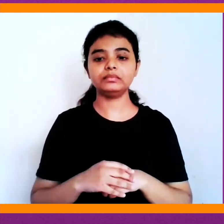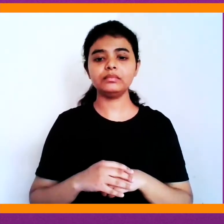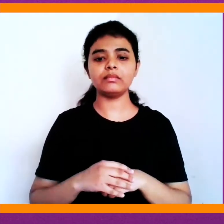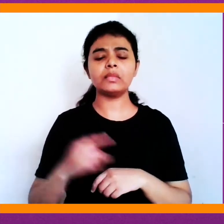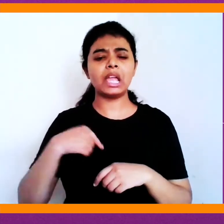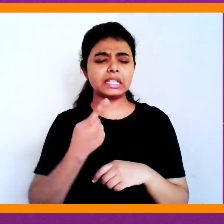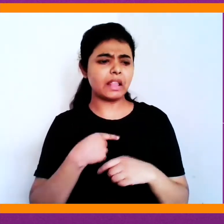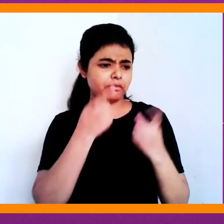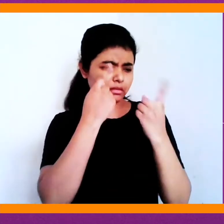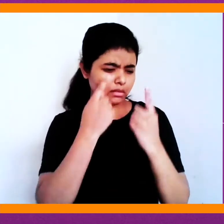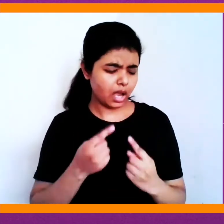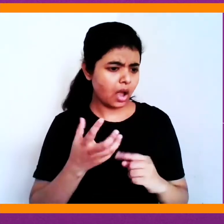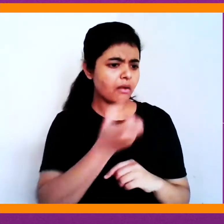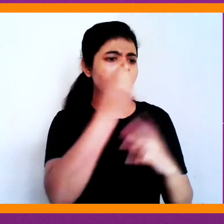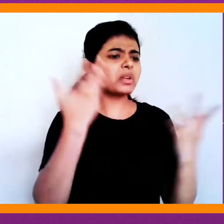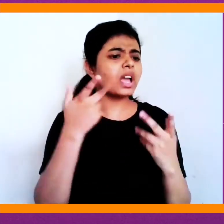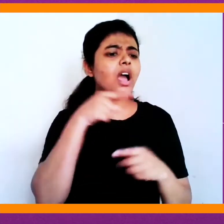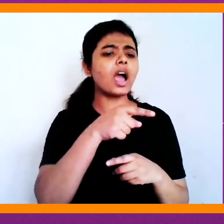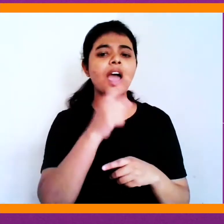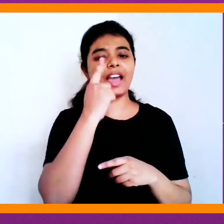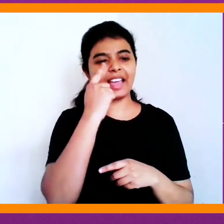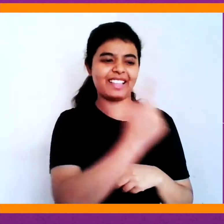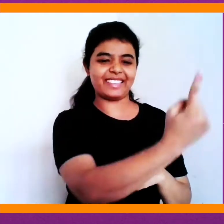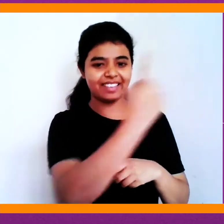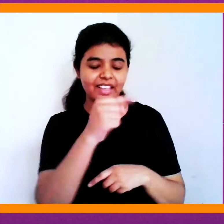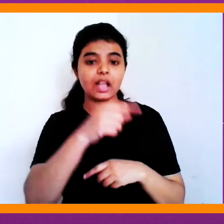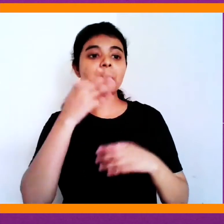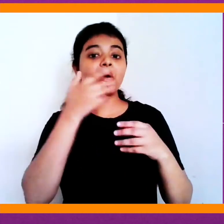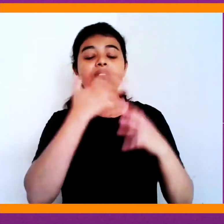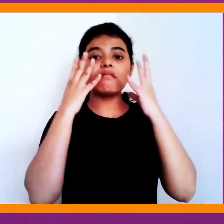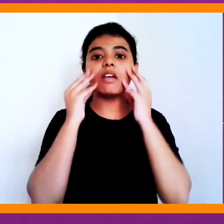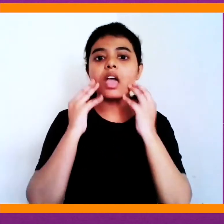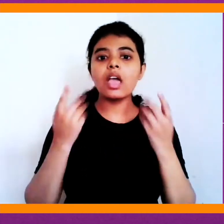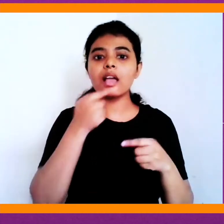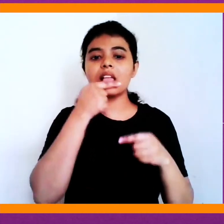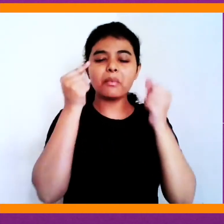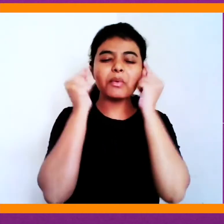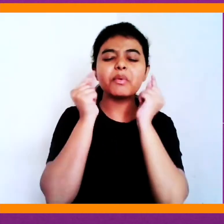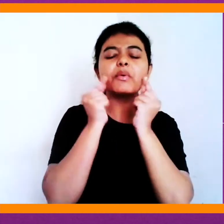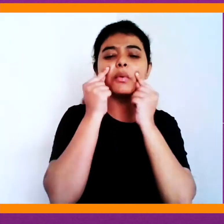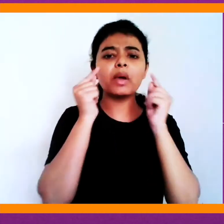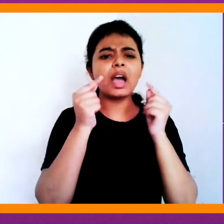however i sometimes find that a girl will go because of excessive facial hair or acne